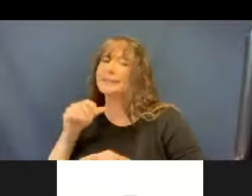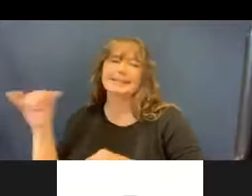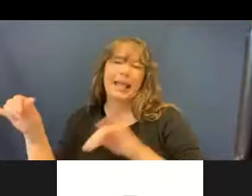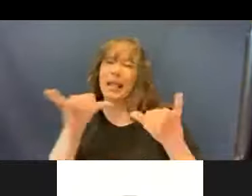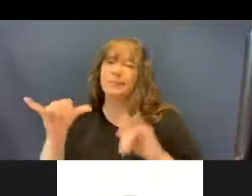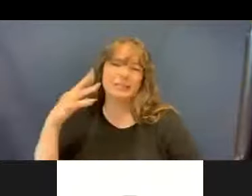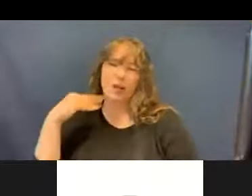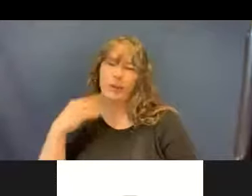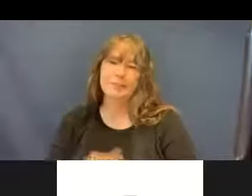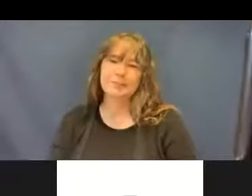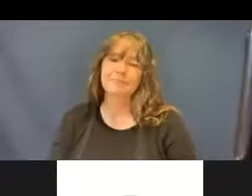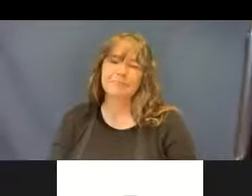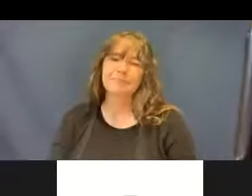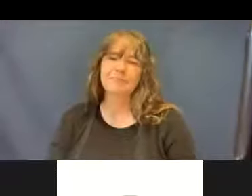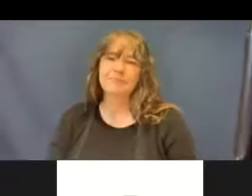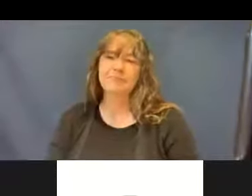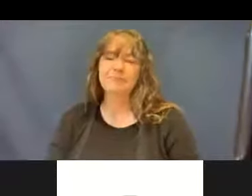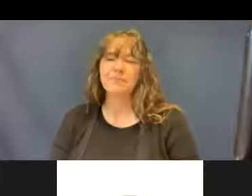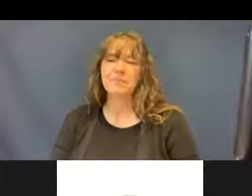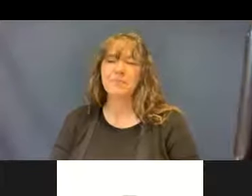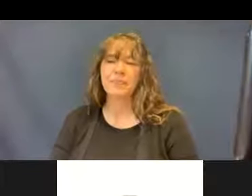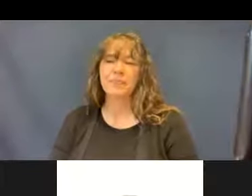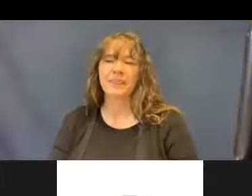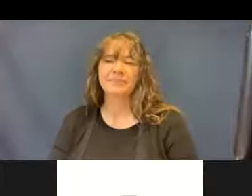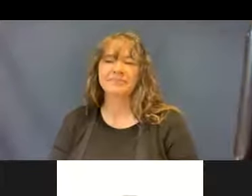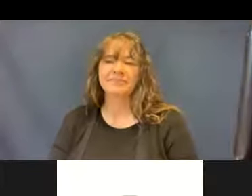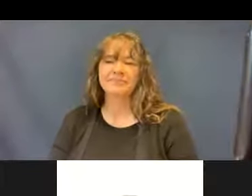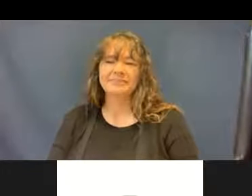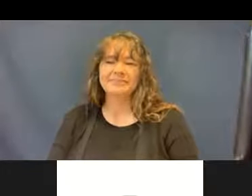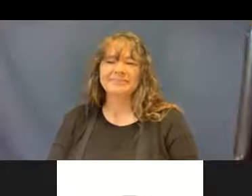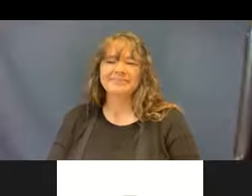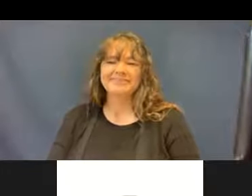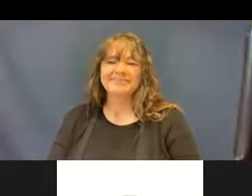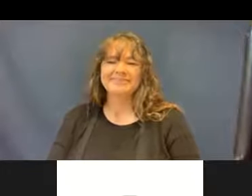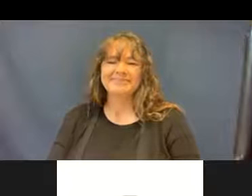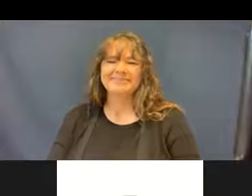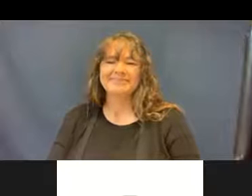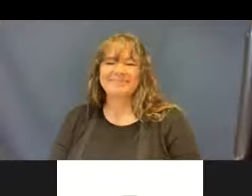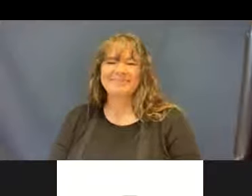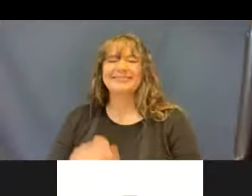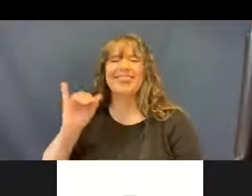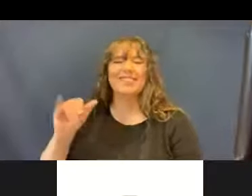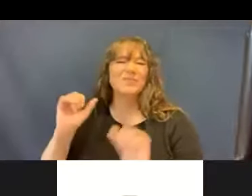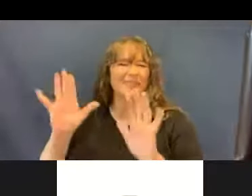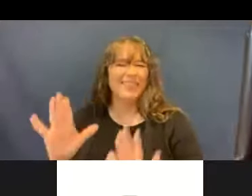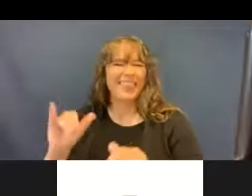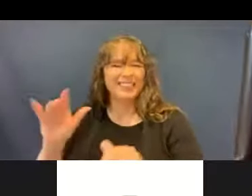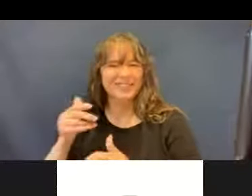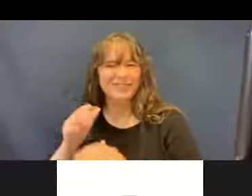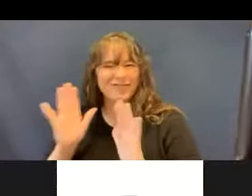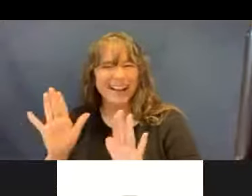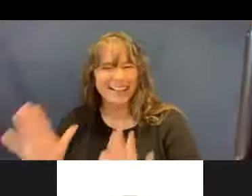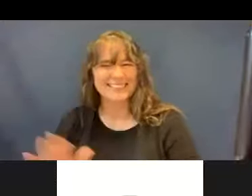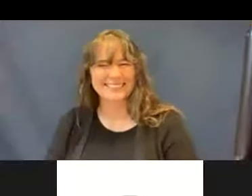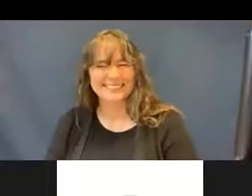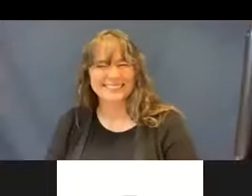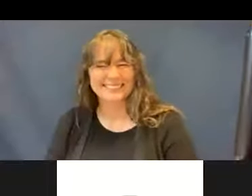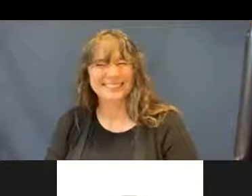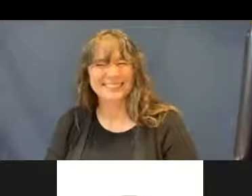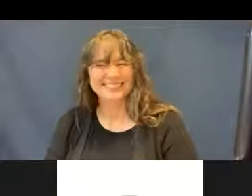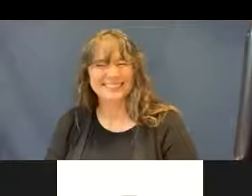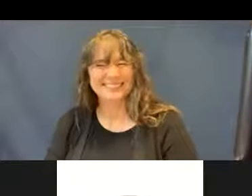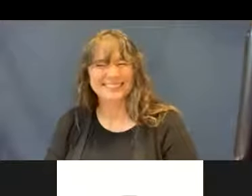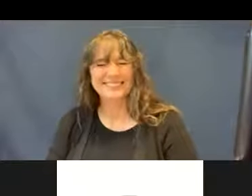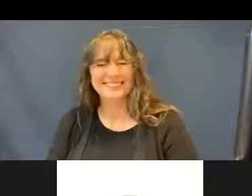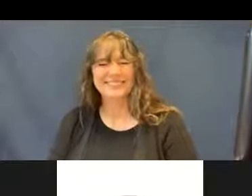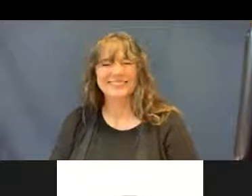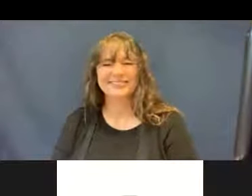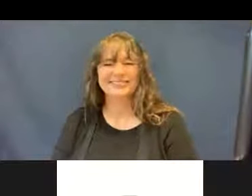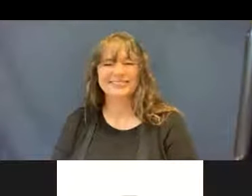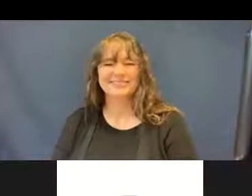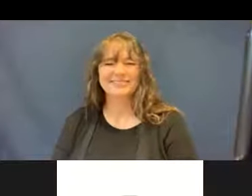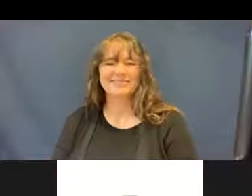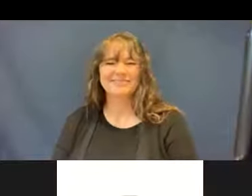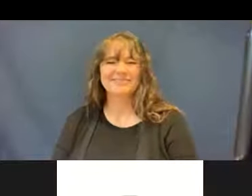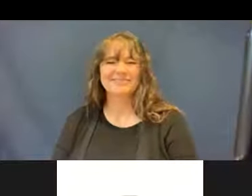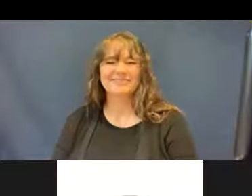That's wonderful. That's great. >> ANDREA RODRIGUEZ: All righty. So we can